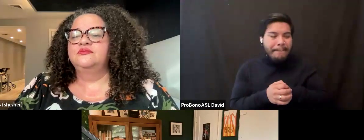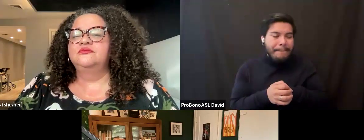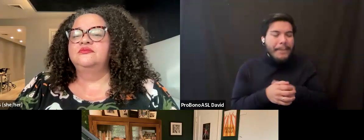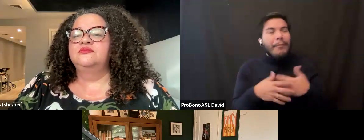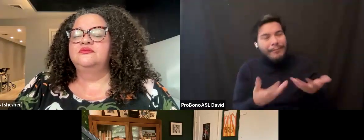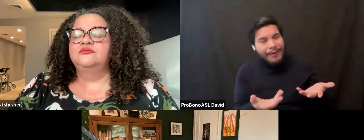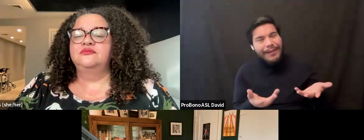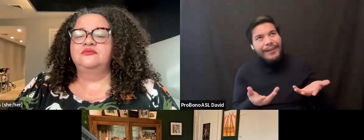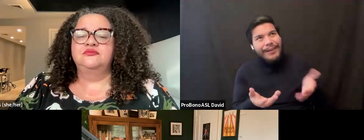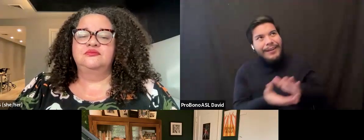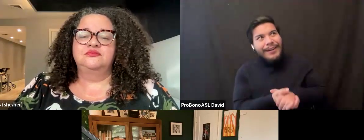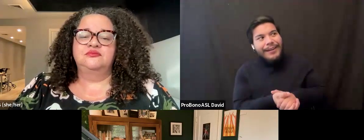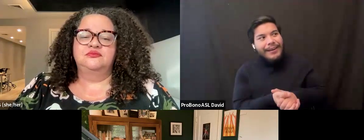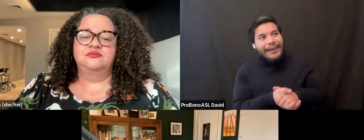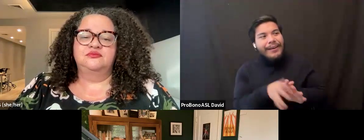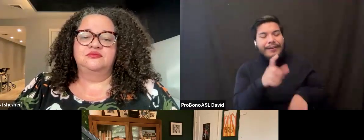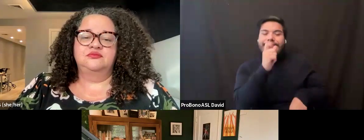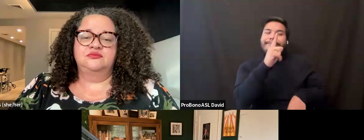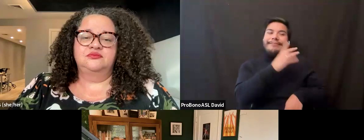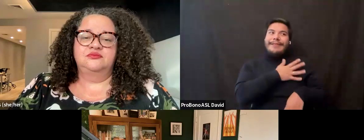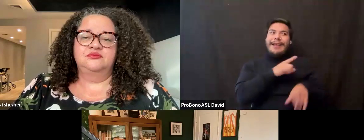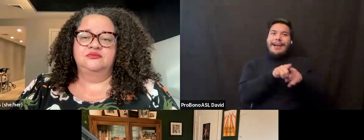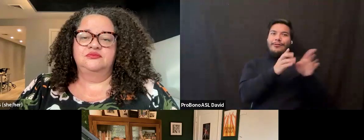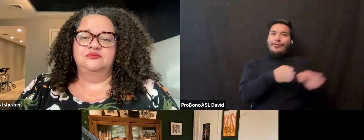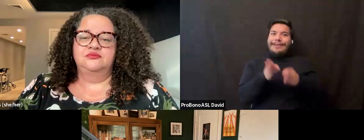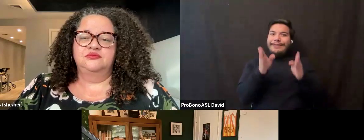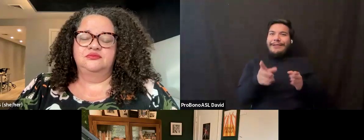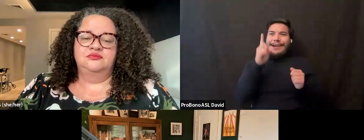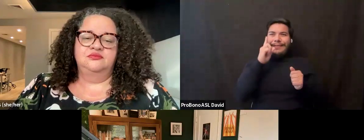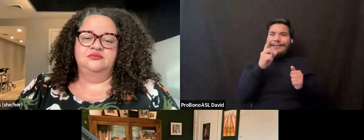especially as an organizer, I just think any of those models where one person,